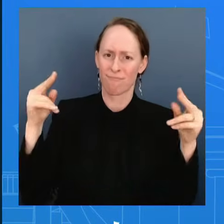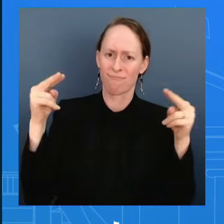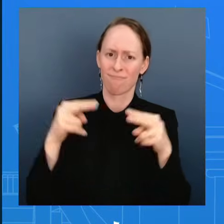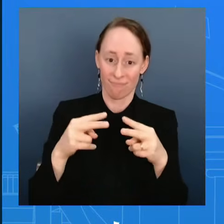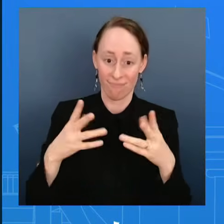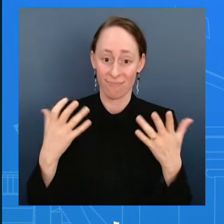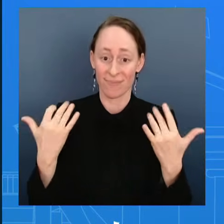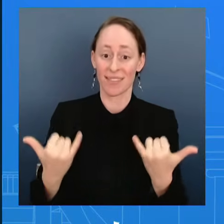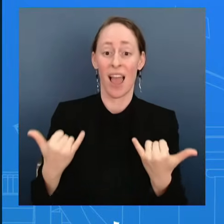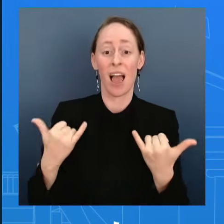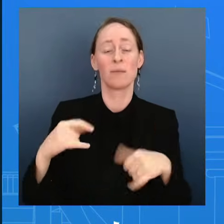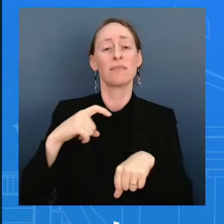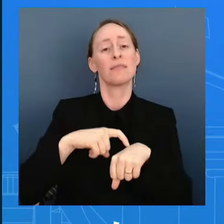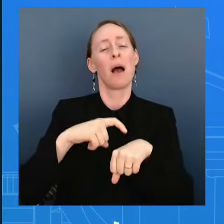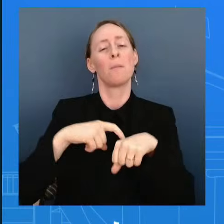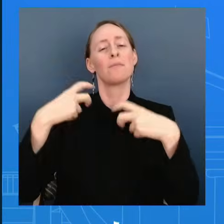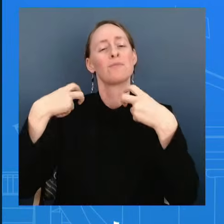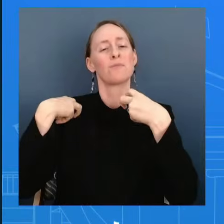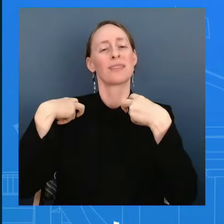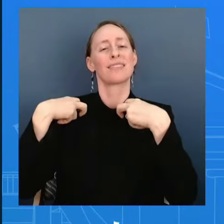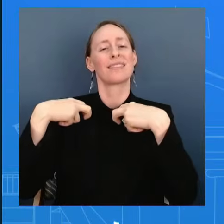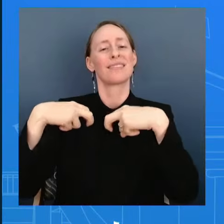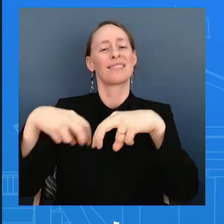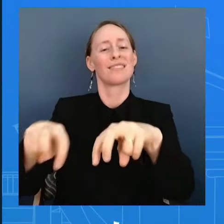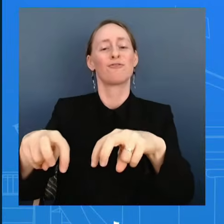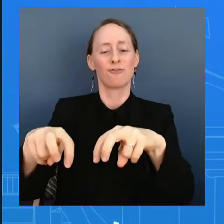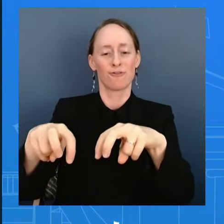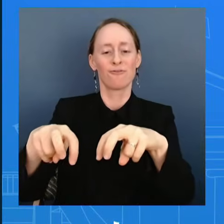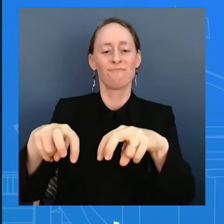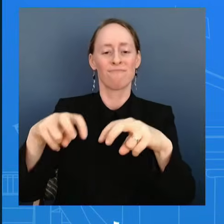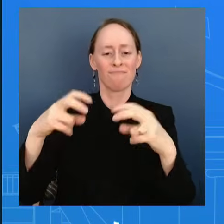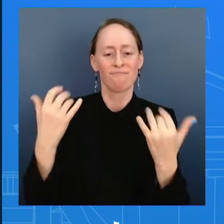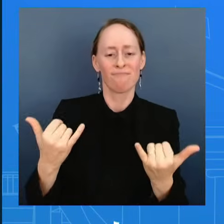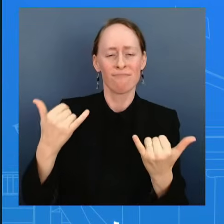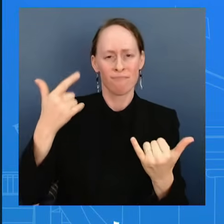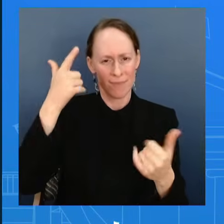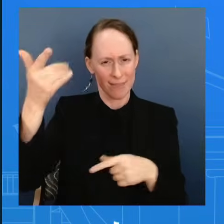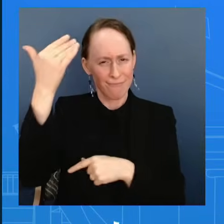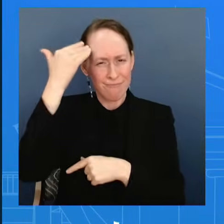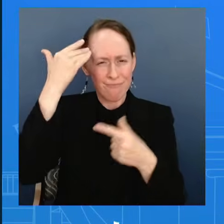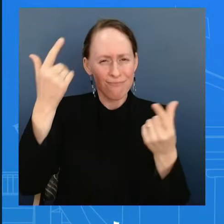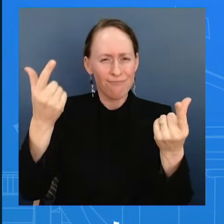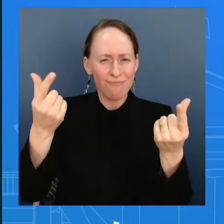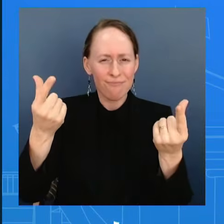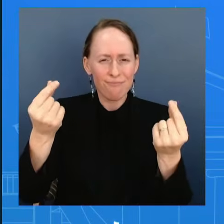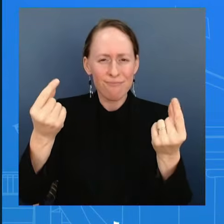Ms. Jean-Pierre: So, look, as you just stated as well in your statement, our -- our economic team is going to continue to monitor -- right?